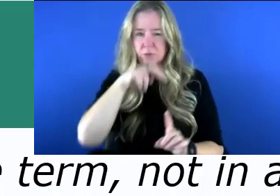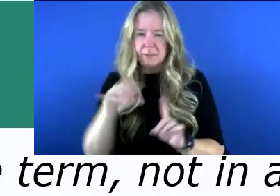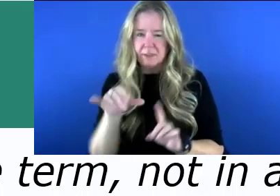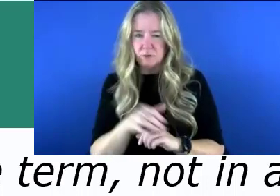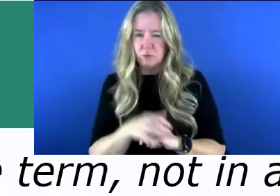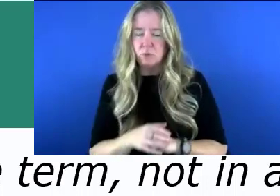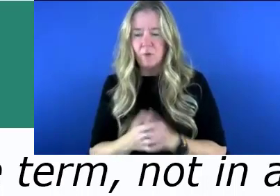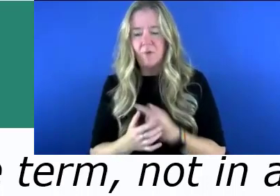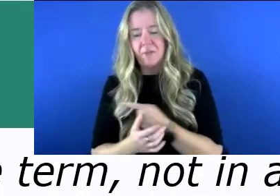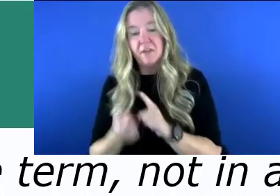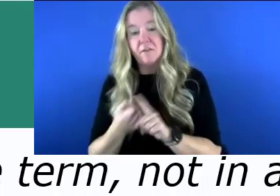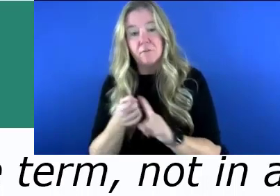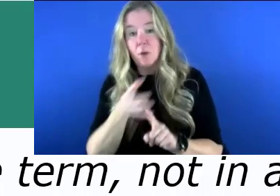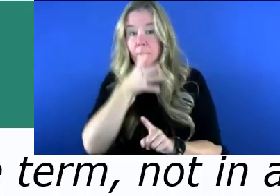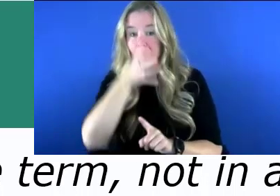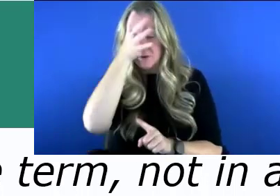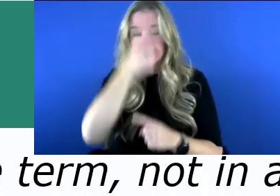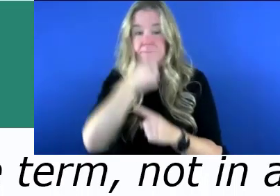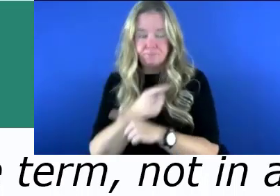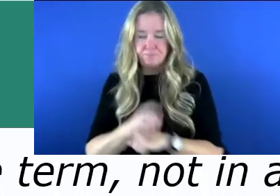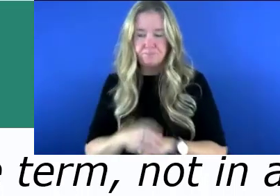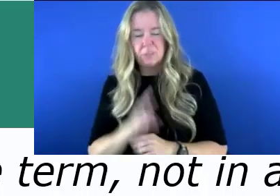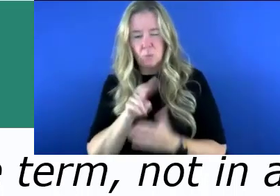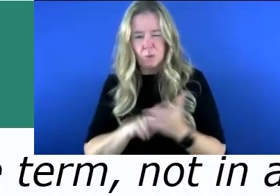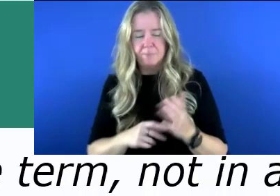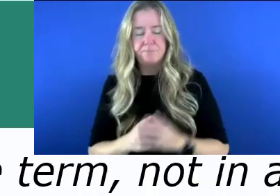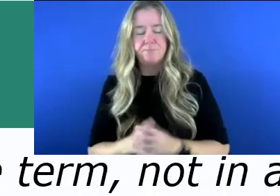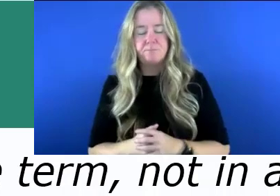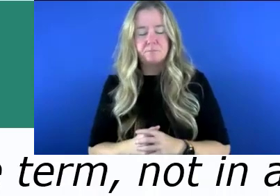So this is a quote on DHH+, and I'll read it to you.